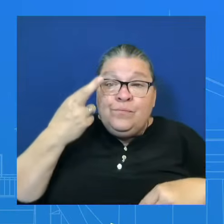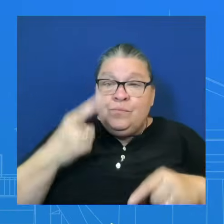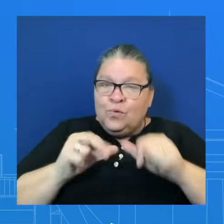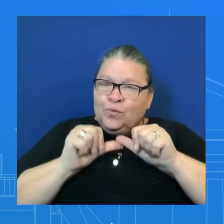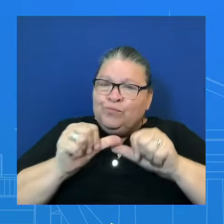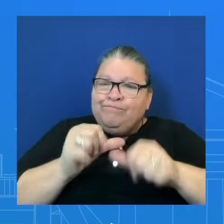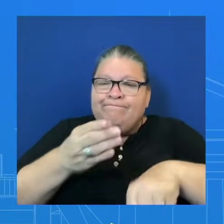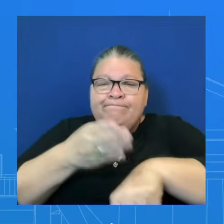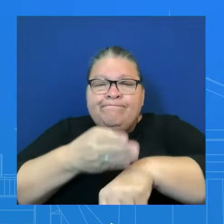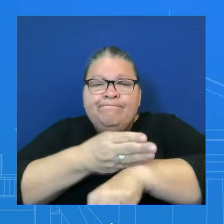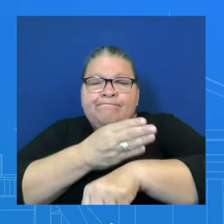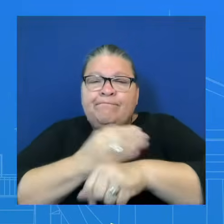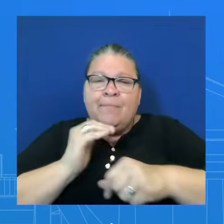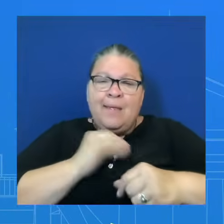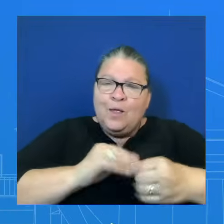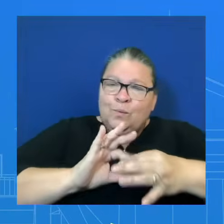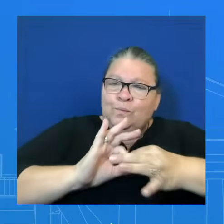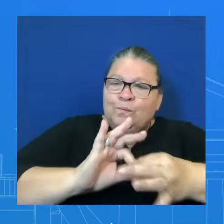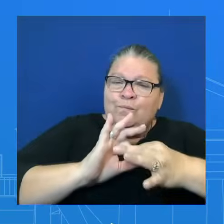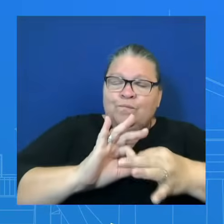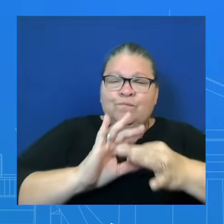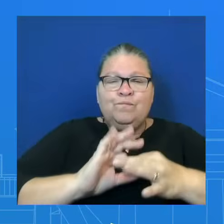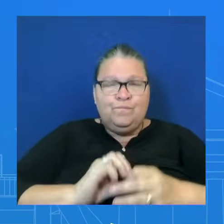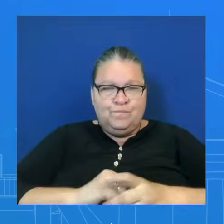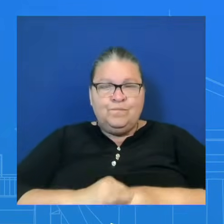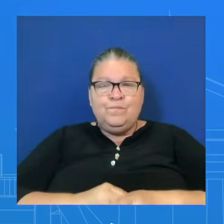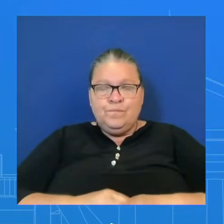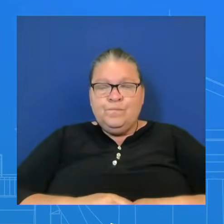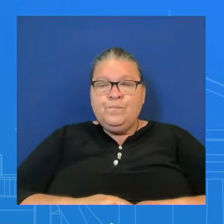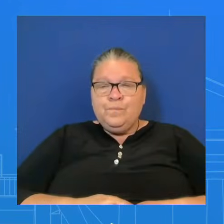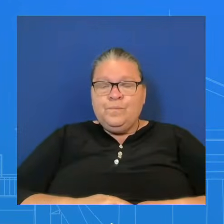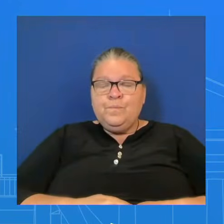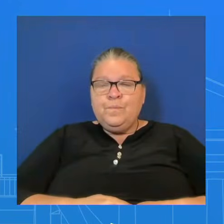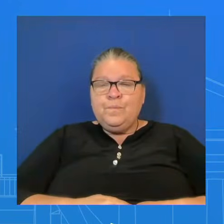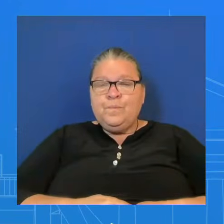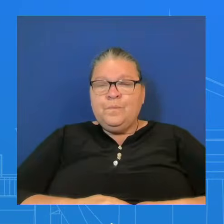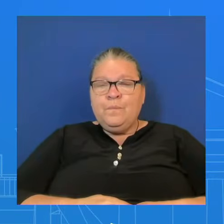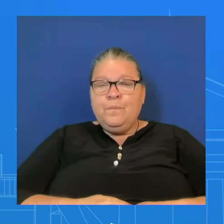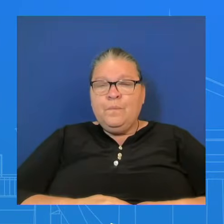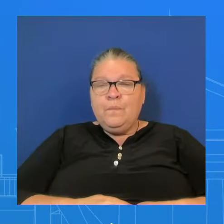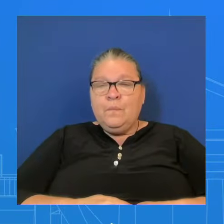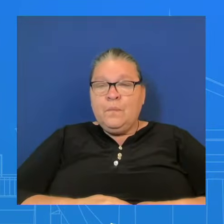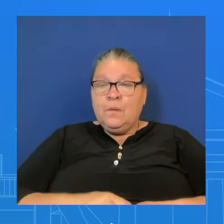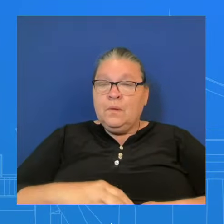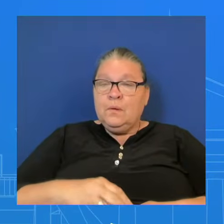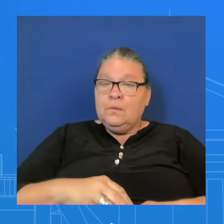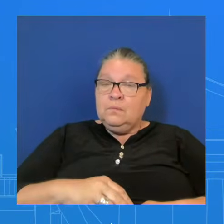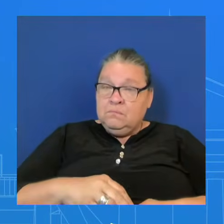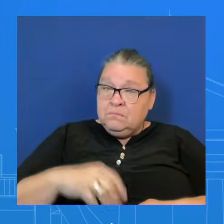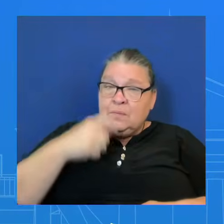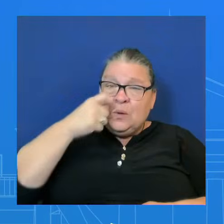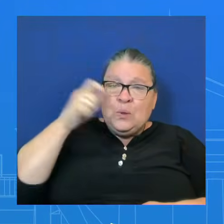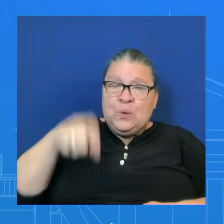Ms. Jean-Pierre: Kelly O, go ahead. The Press: John, with Ukraine being an important topic this week, with the Prime Minister today, and the UK here this week,